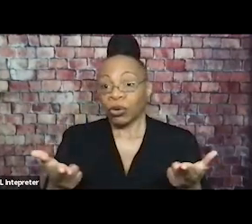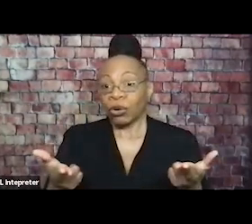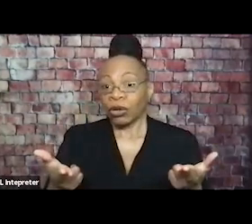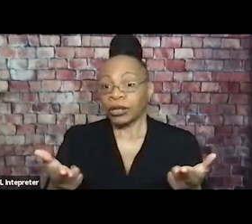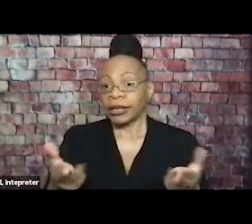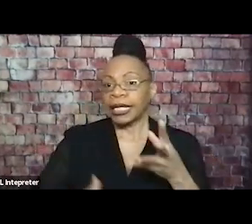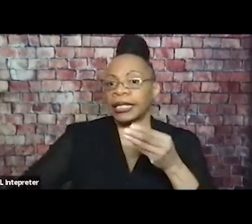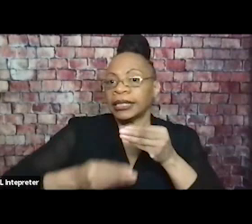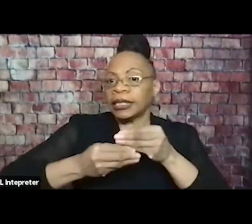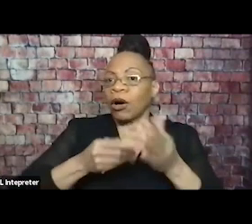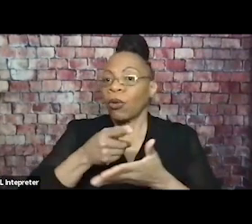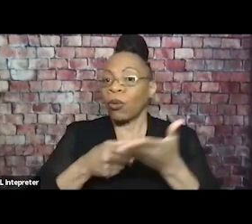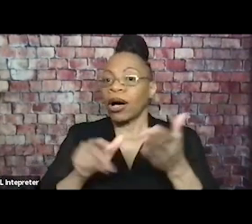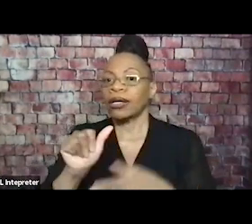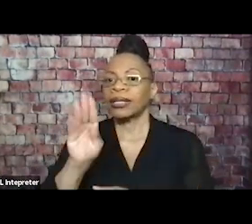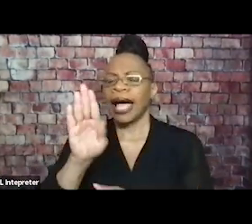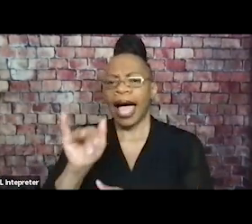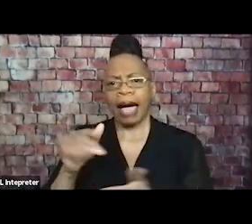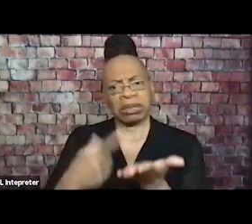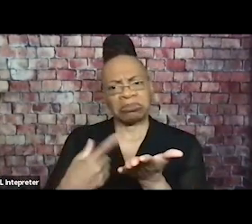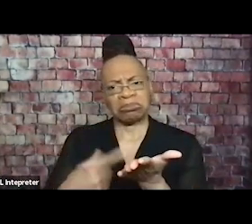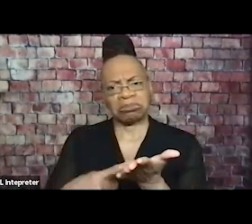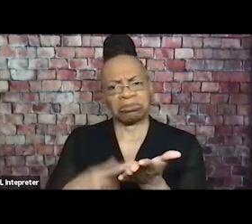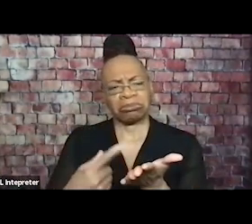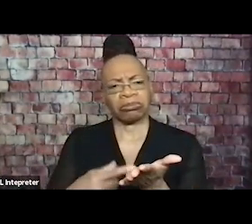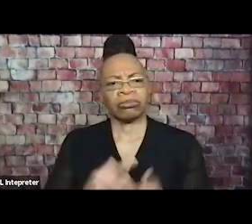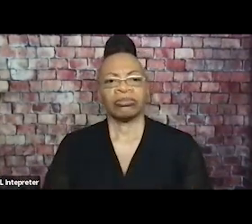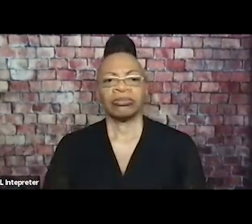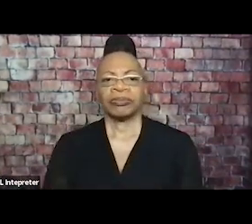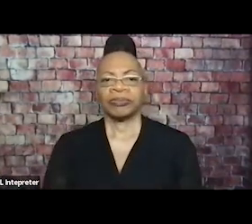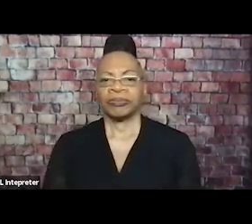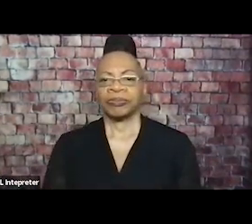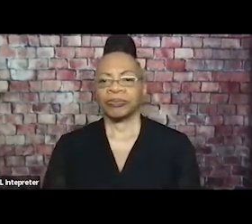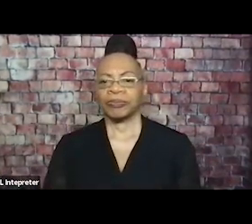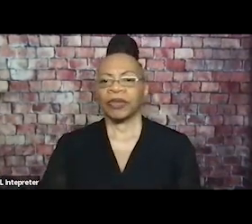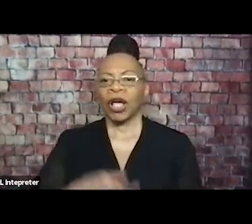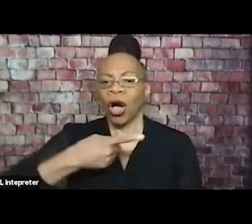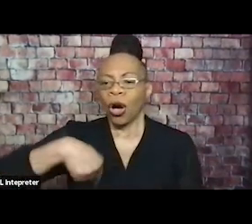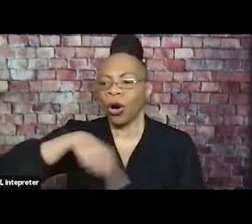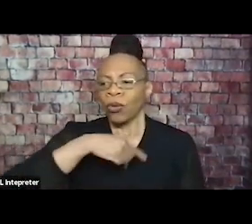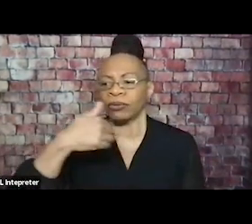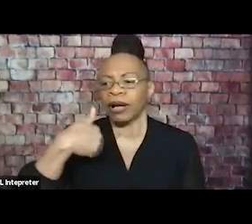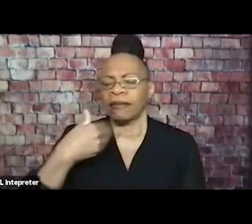to what Abby just described. So we have taken a lot of time at the SOAR TA Center